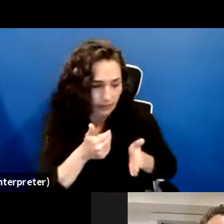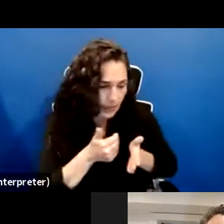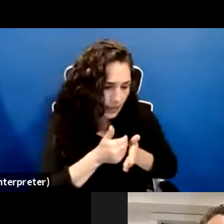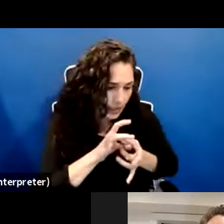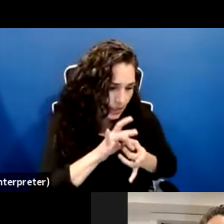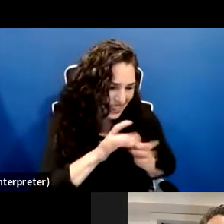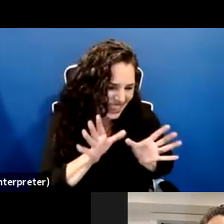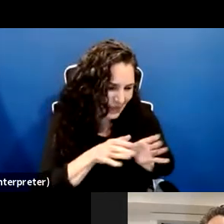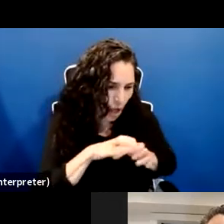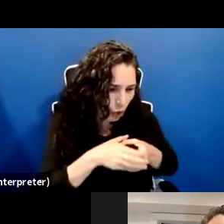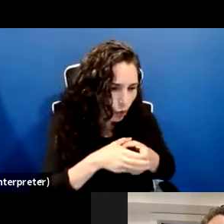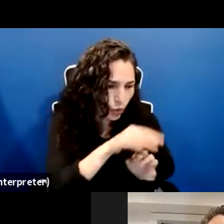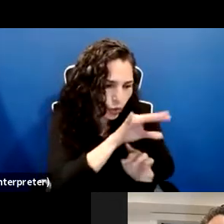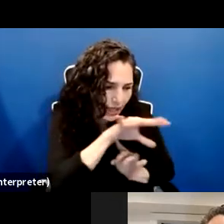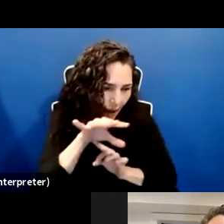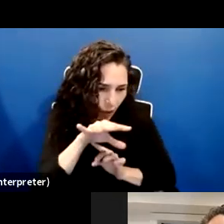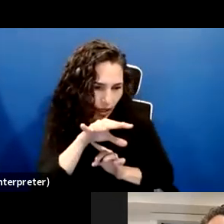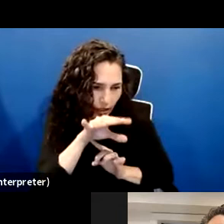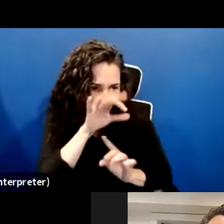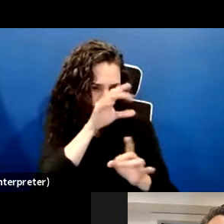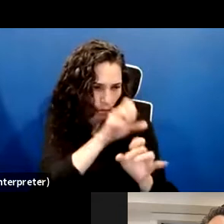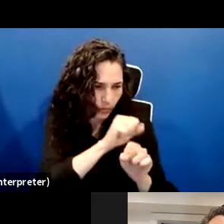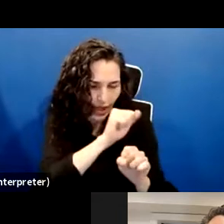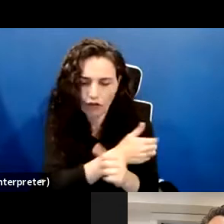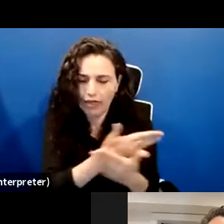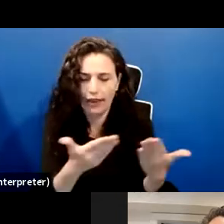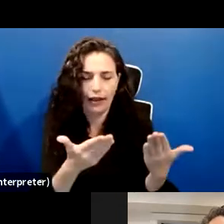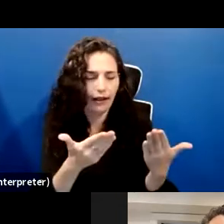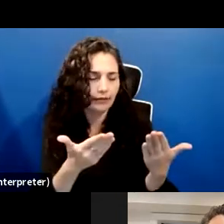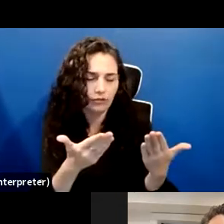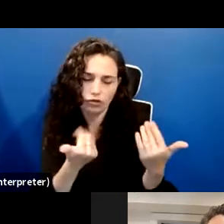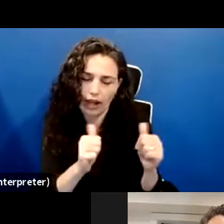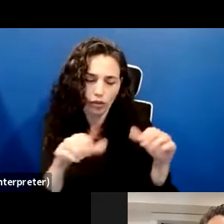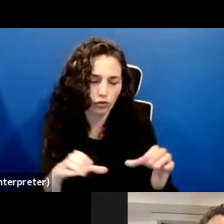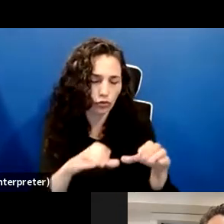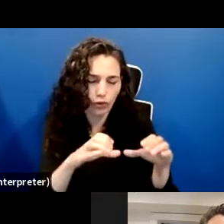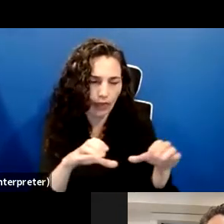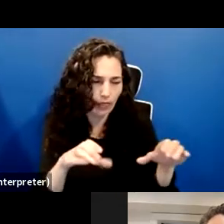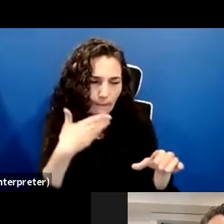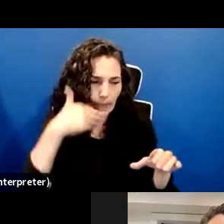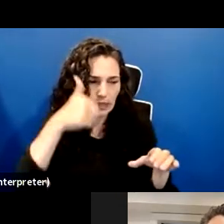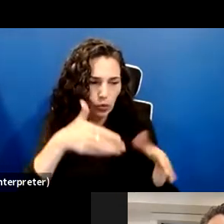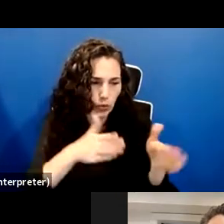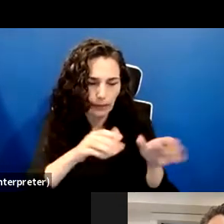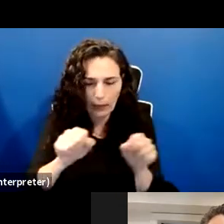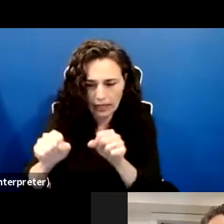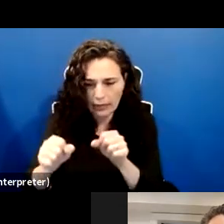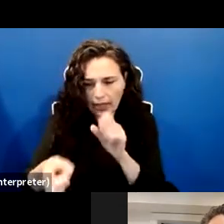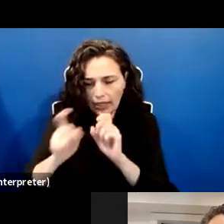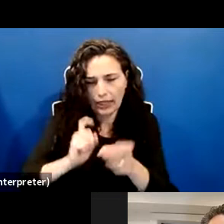a camera that could capture it in the best way possible, gave us the opportunities to be part of it.